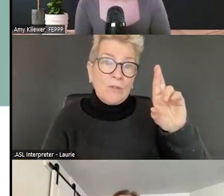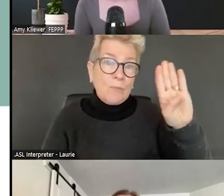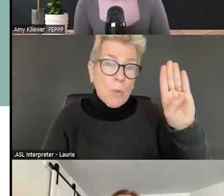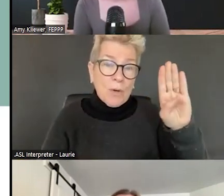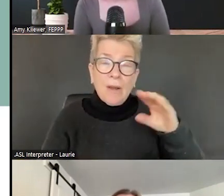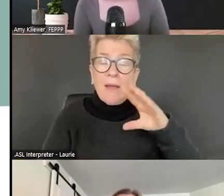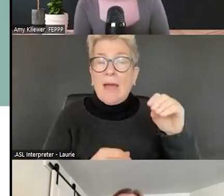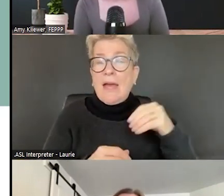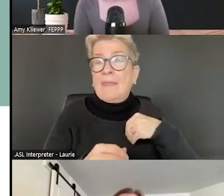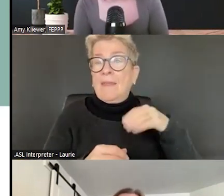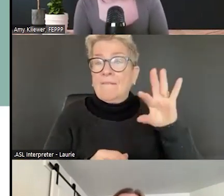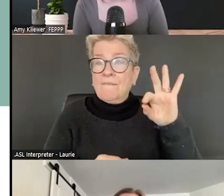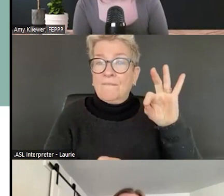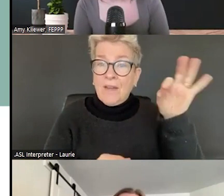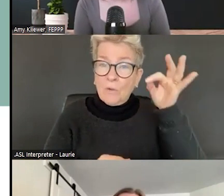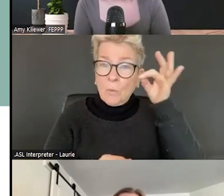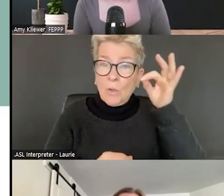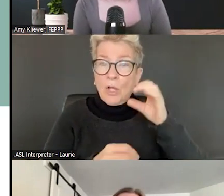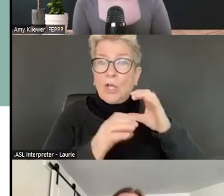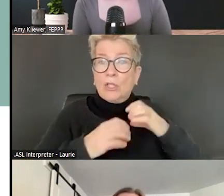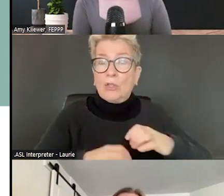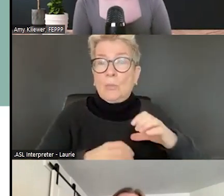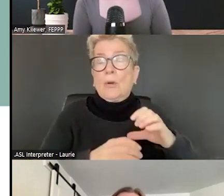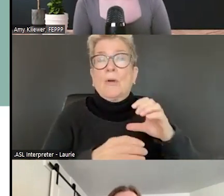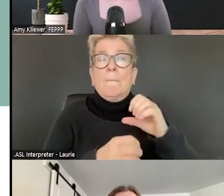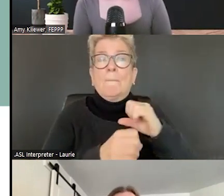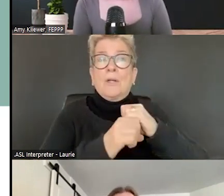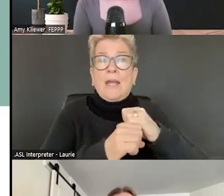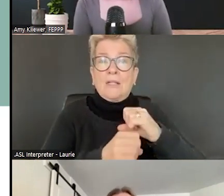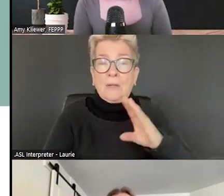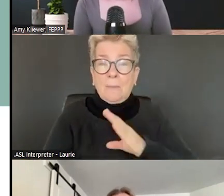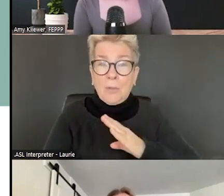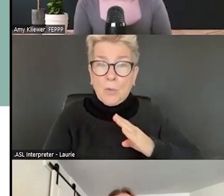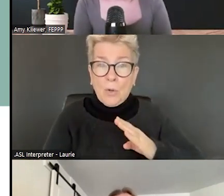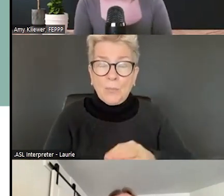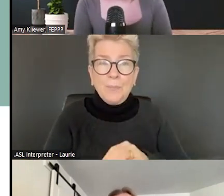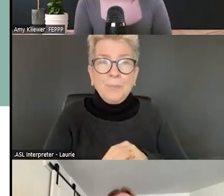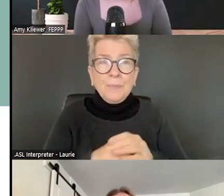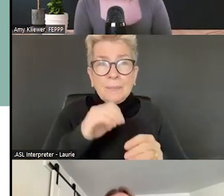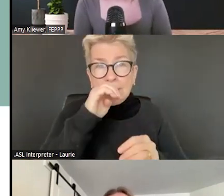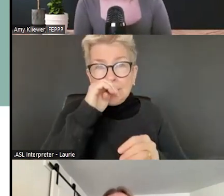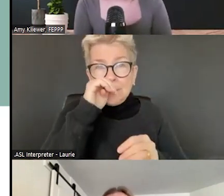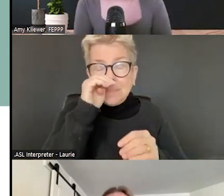Financial Protection Bureau. Her work has been covered extensively by mainstream media,